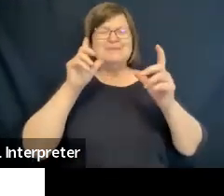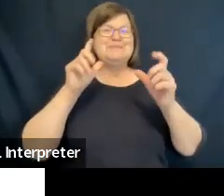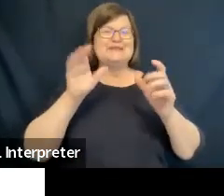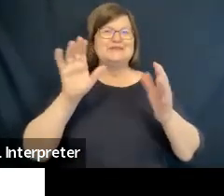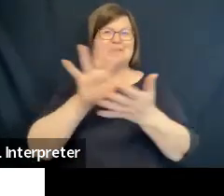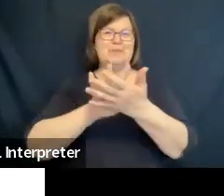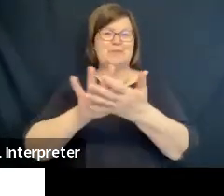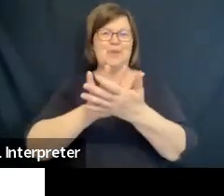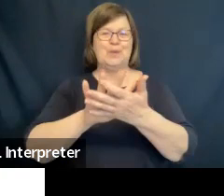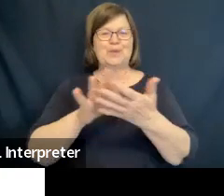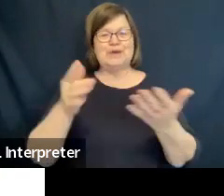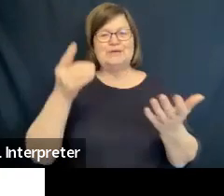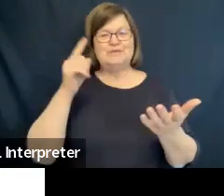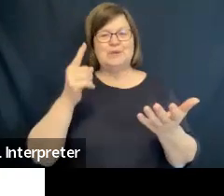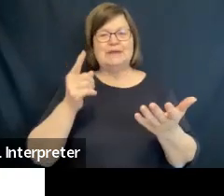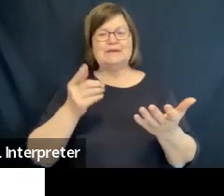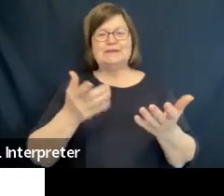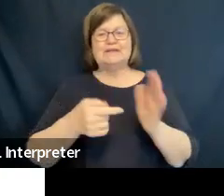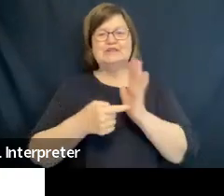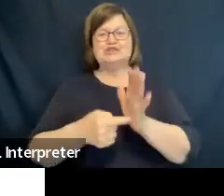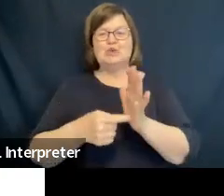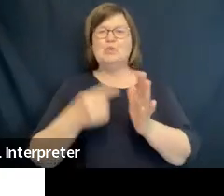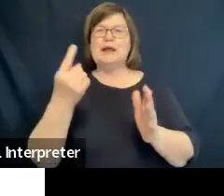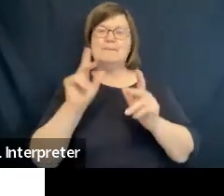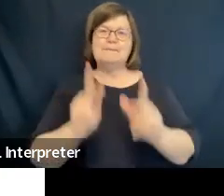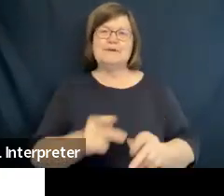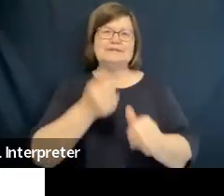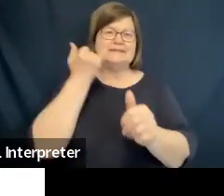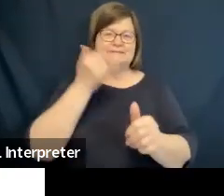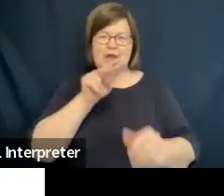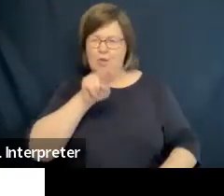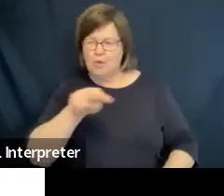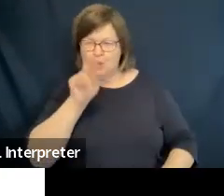that it simulates what someone might see if they are looking at the photo with a visual